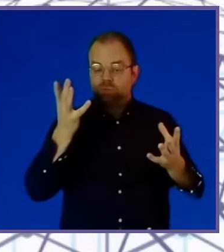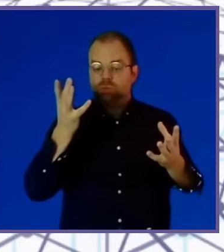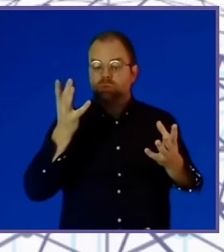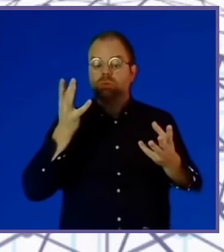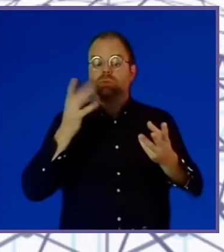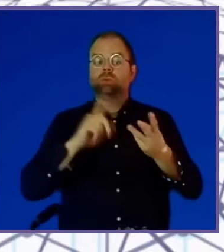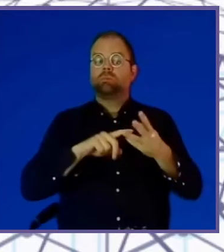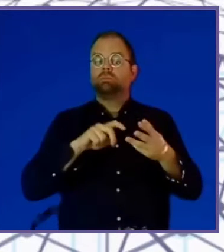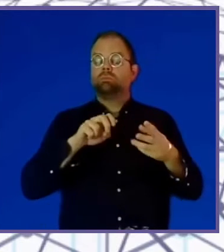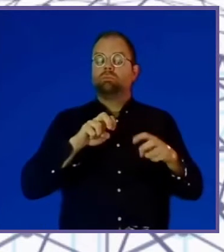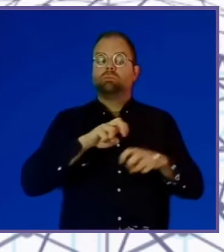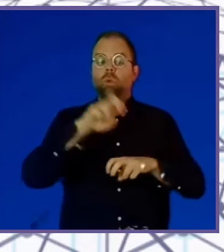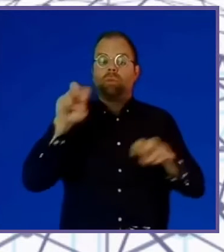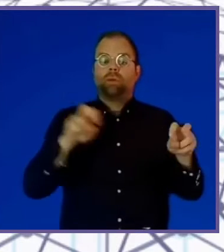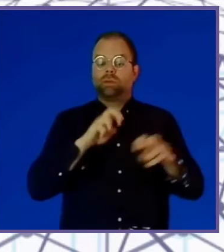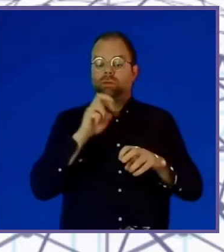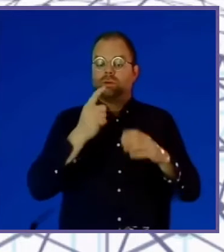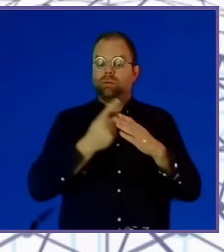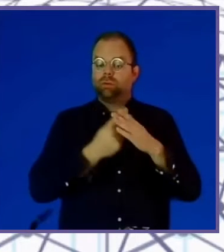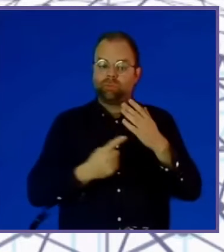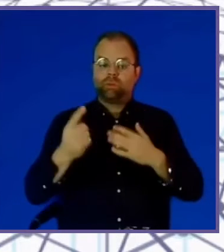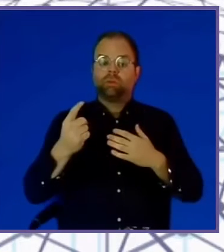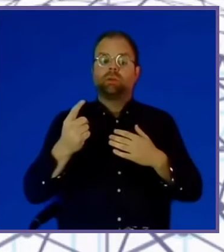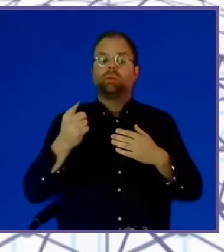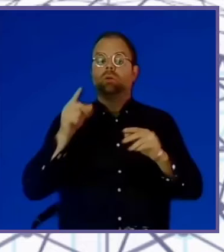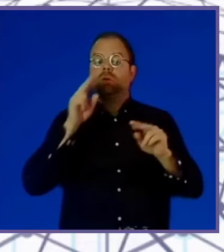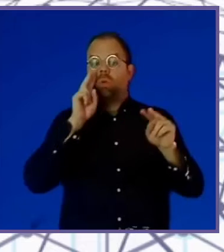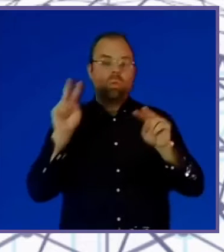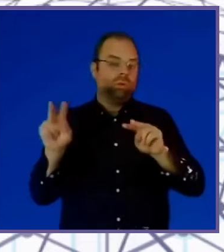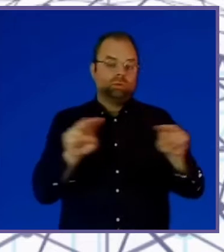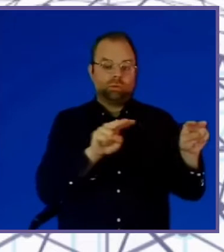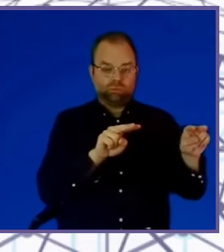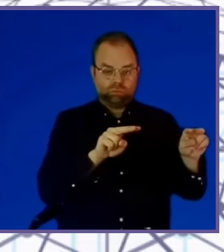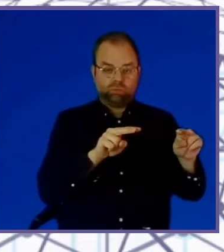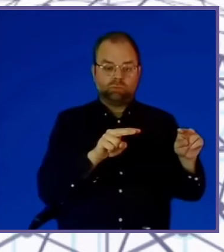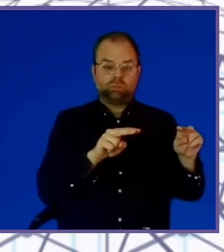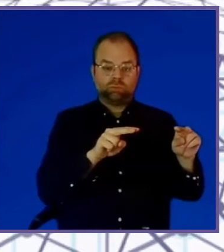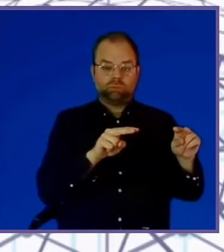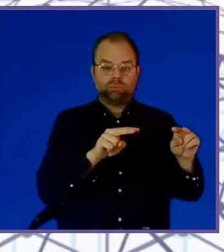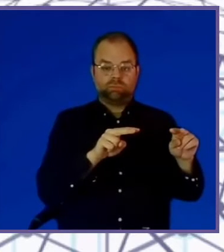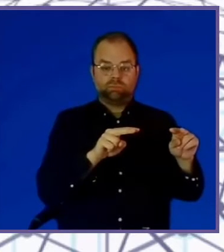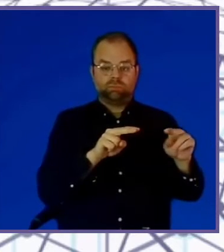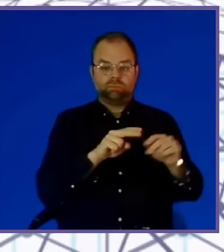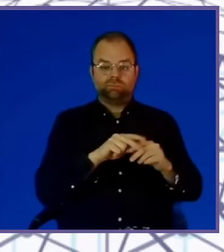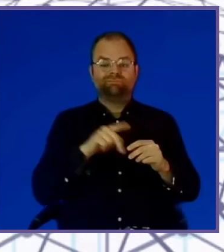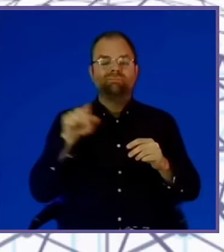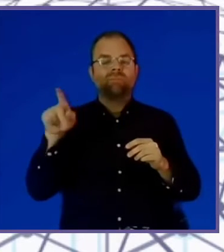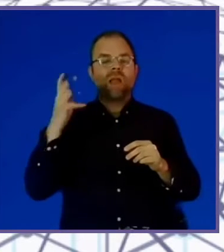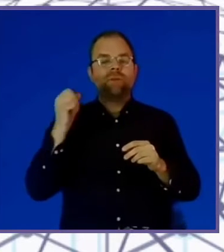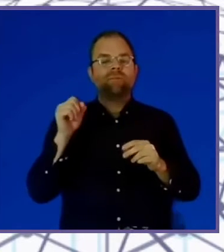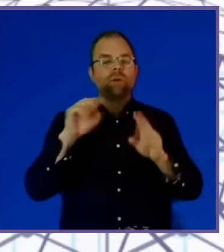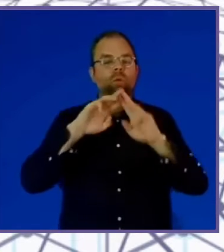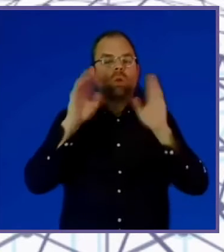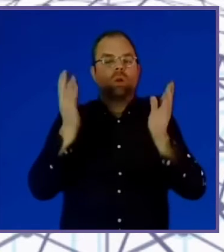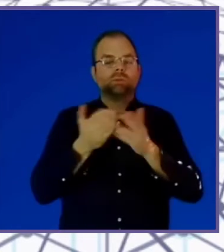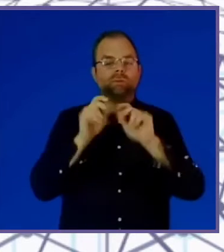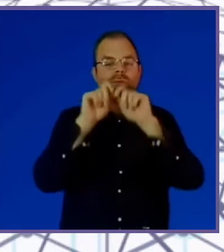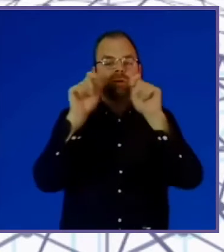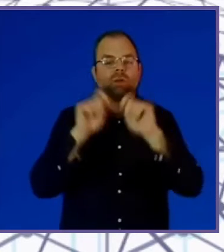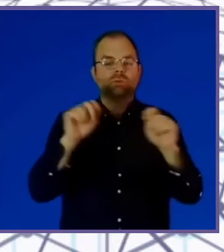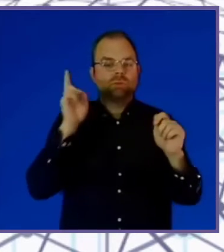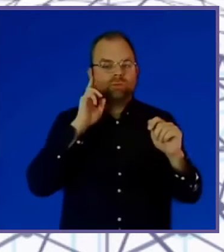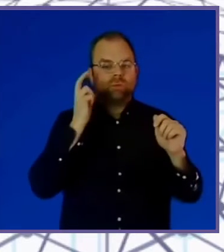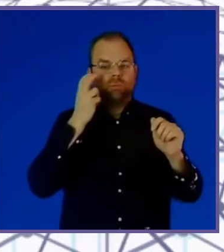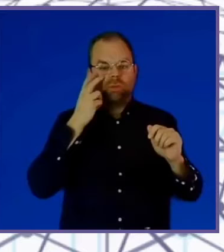report, stress that accessibility require are central to the inclusion, participation,